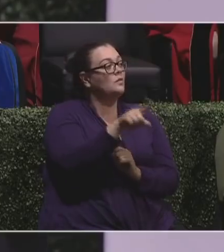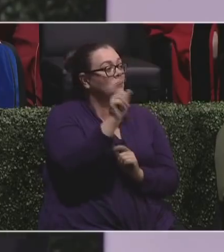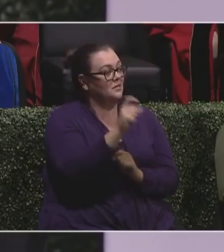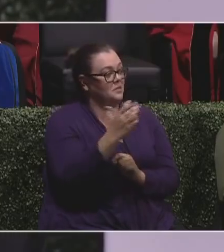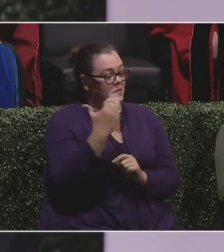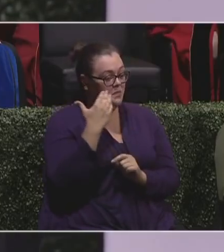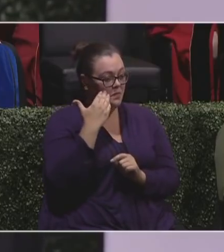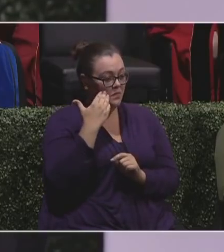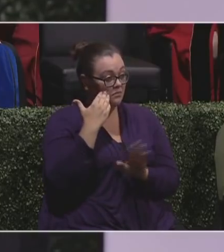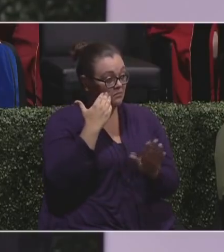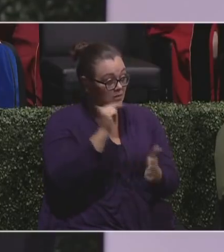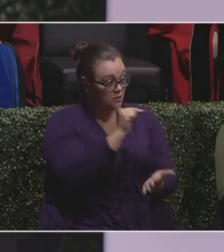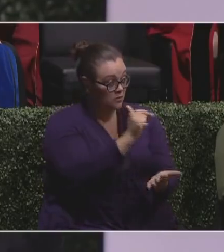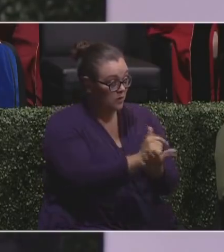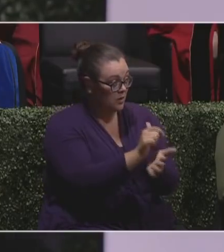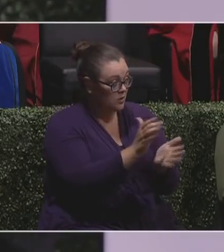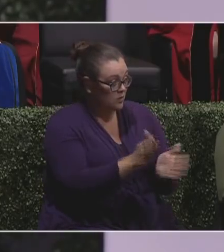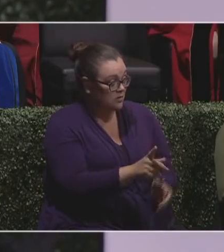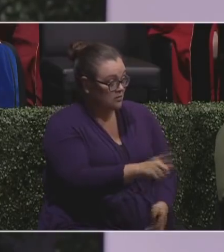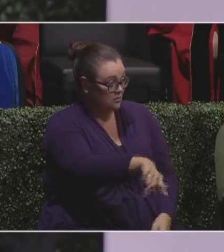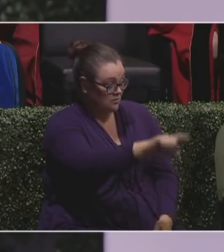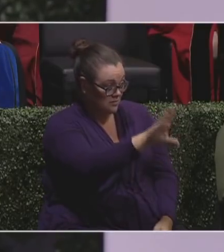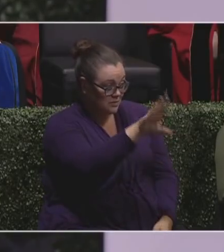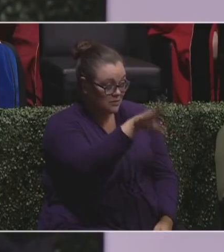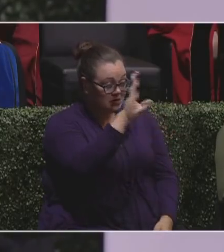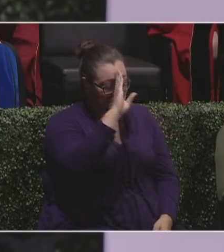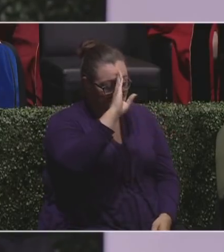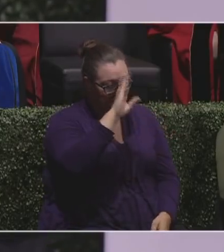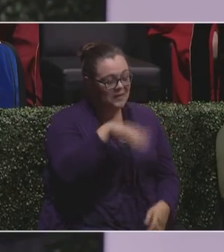BECAUSE TECHNOLOGY IS GOING TO ADVANCE WITH US, OR WITH OR WITHOUT US.